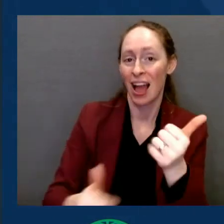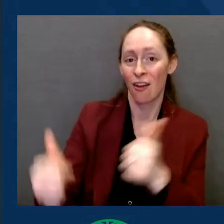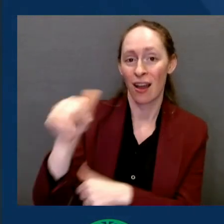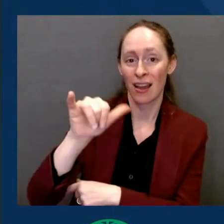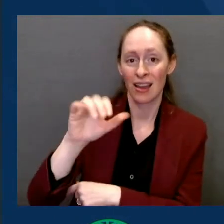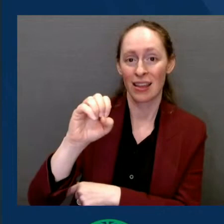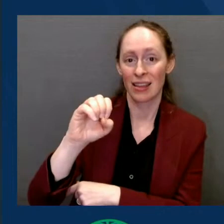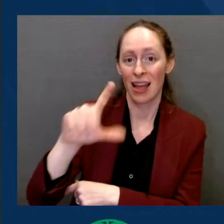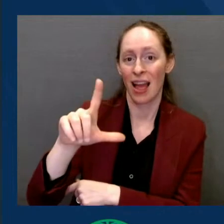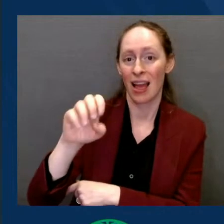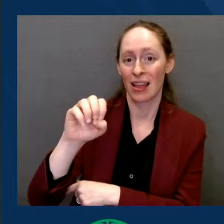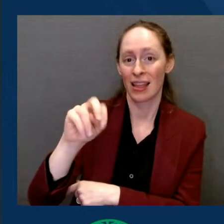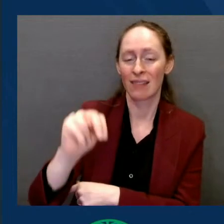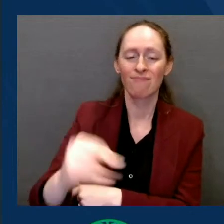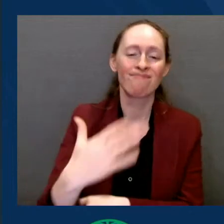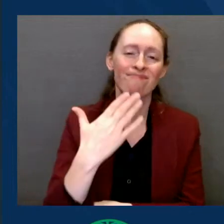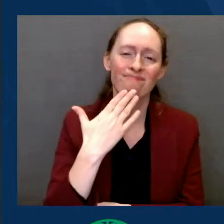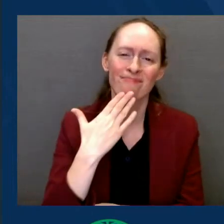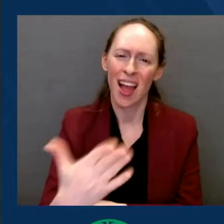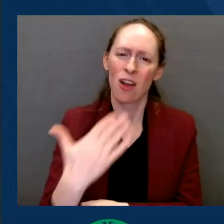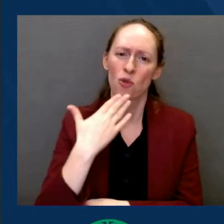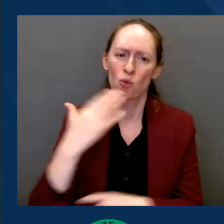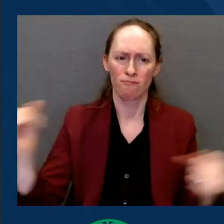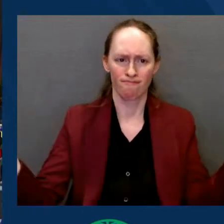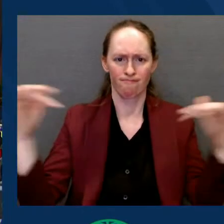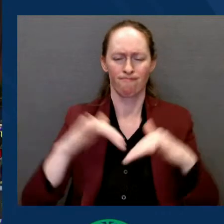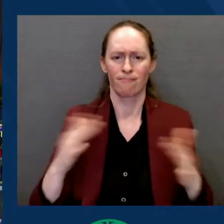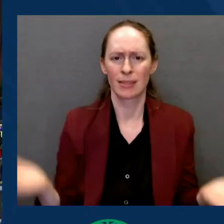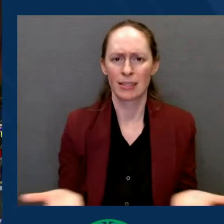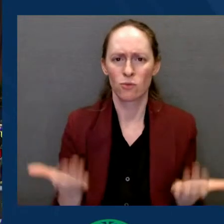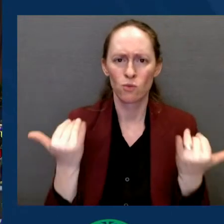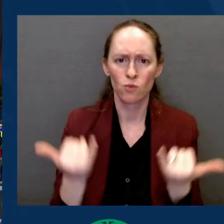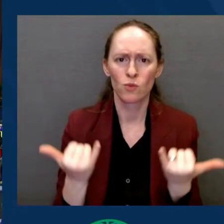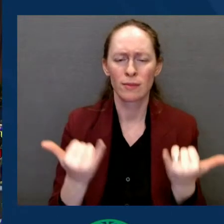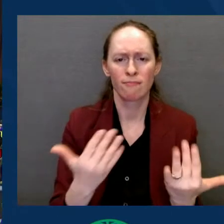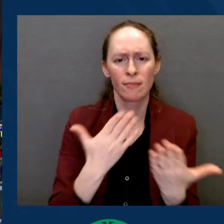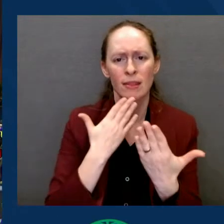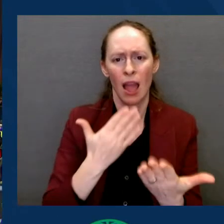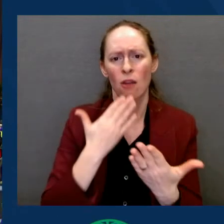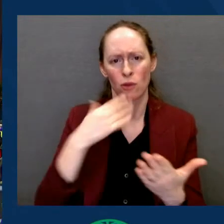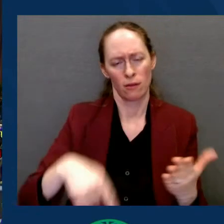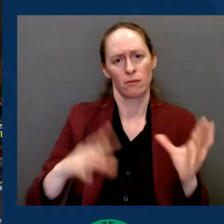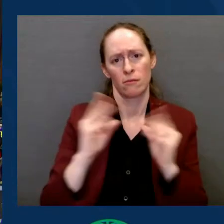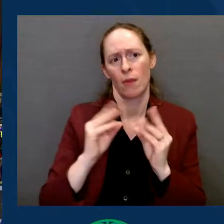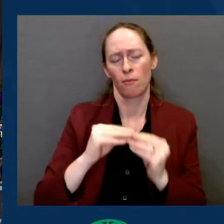has been a useful conference.